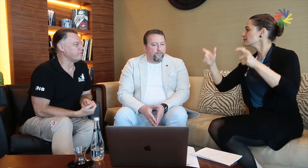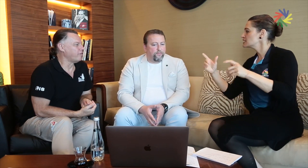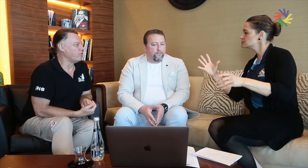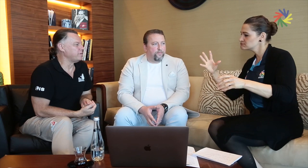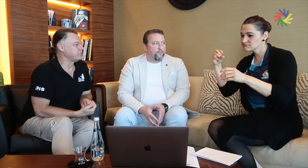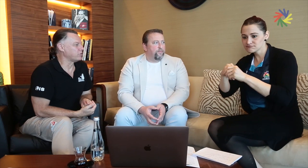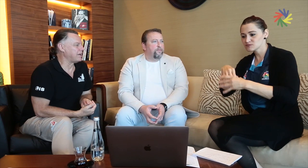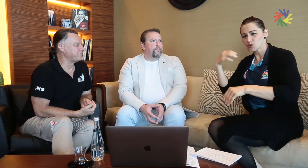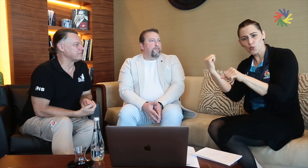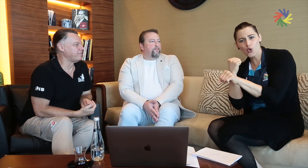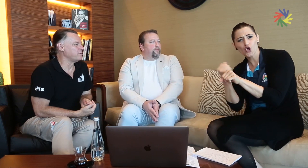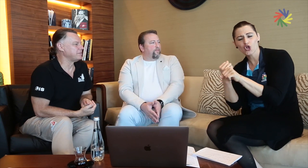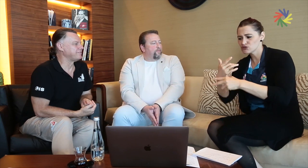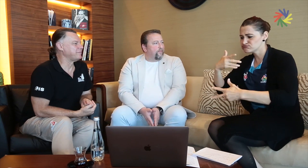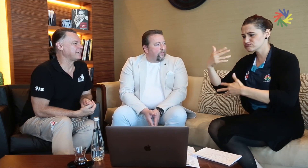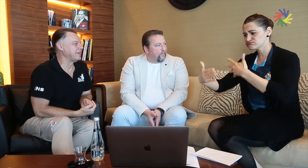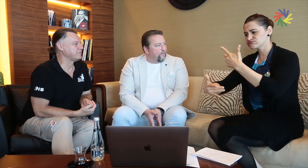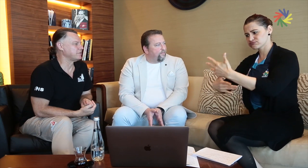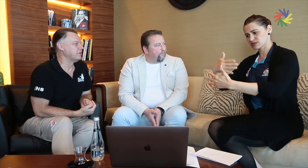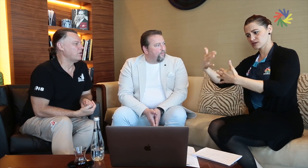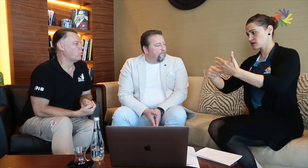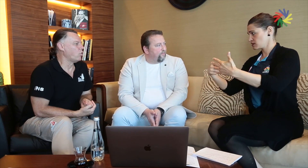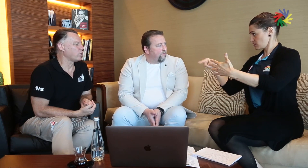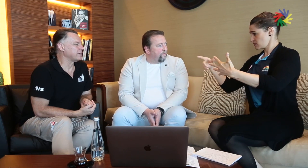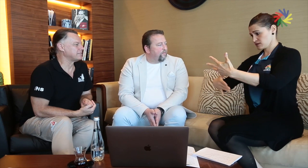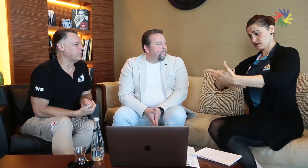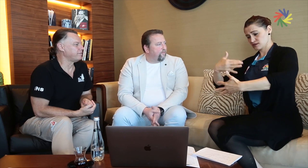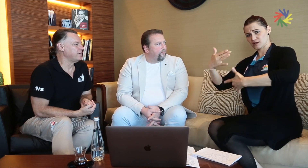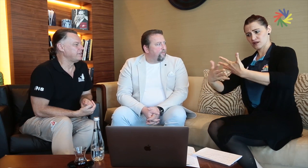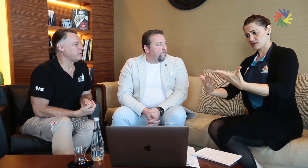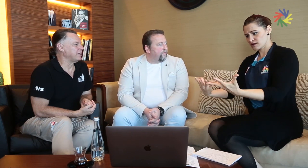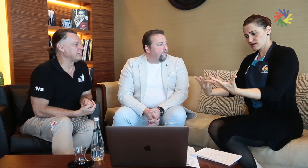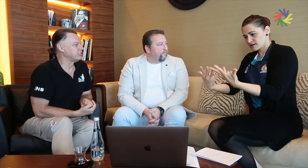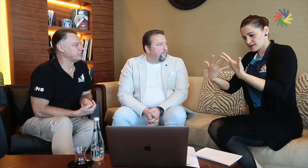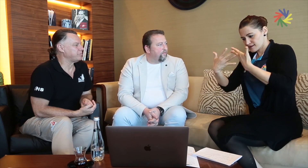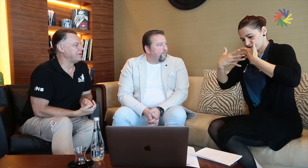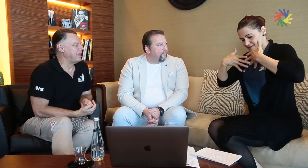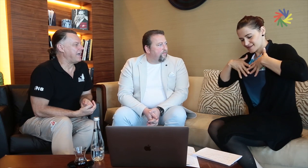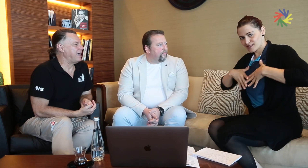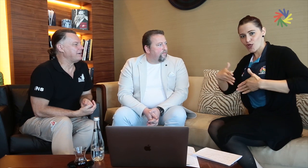now that it is close to the end of the 23rd Summer Deaflympics, you and your